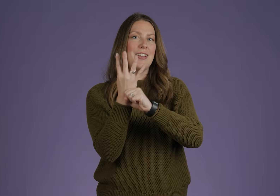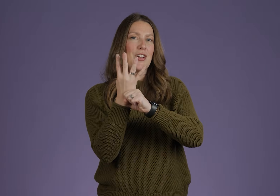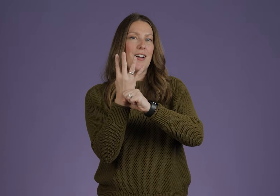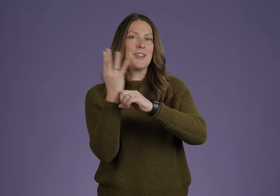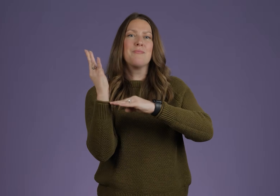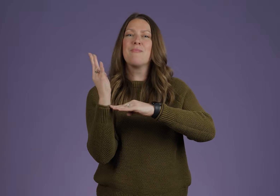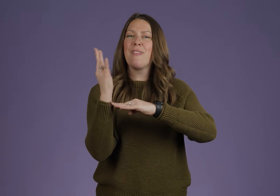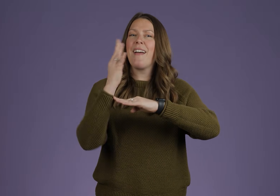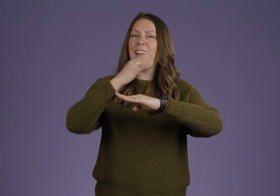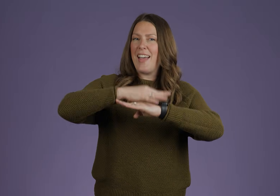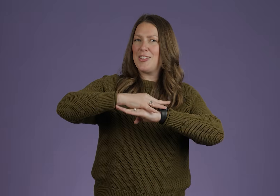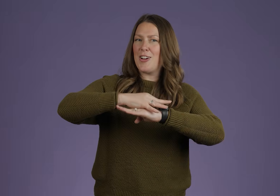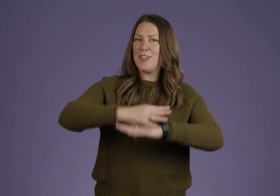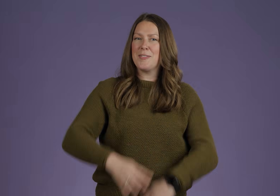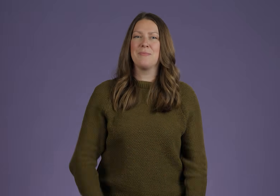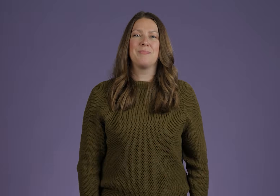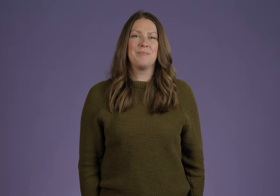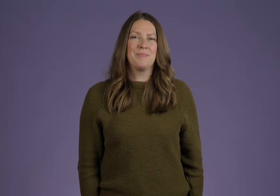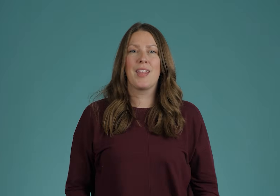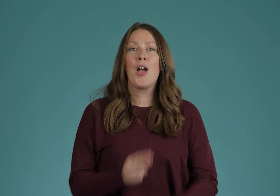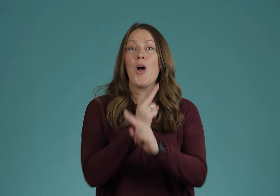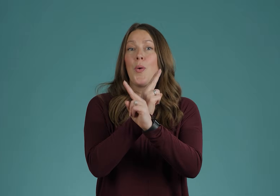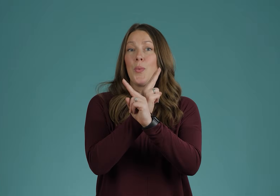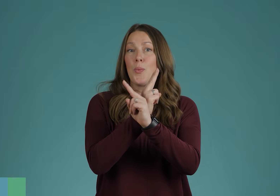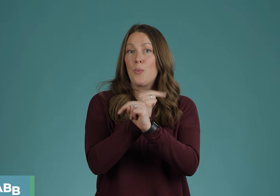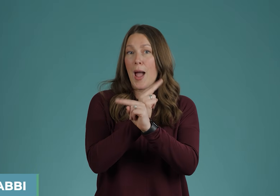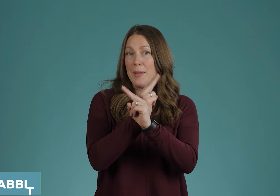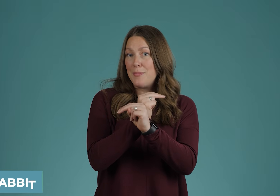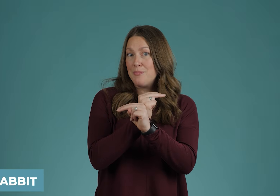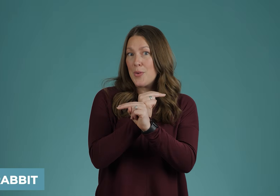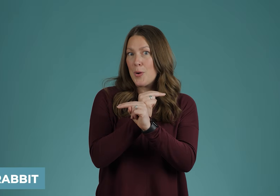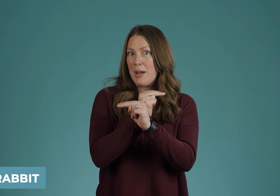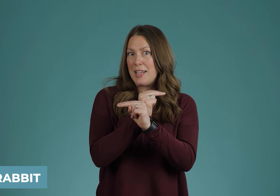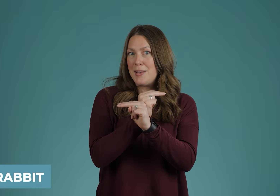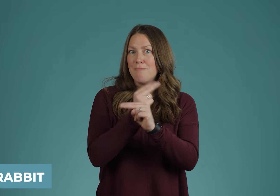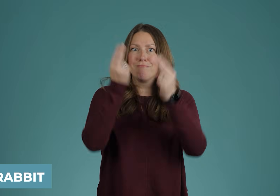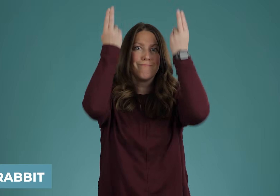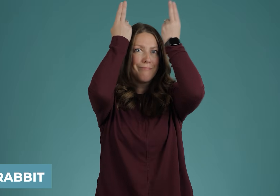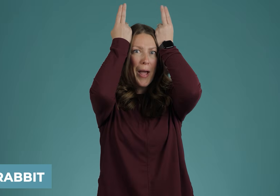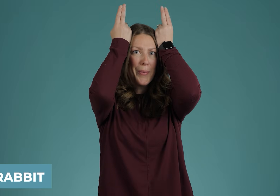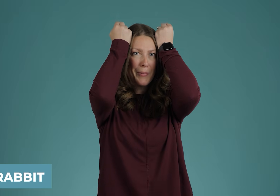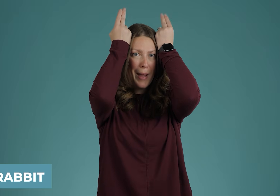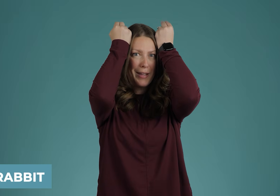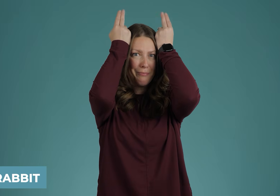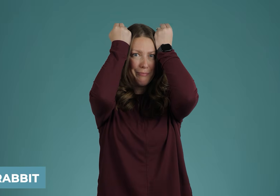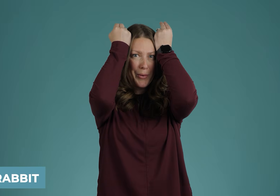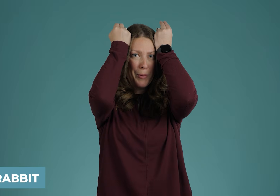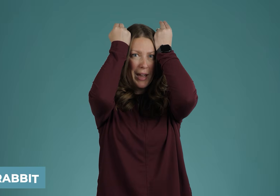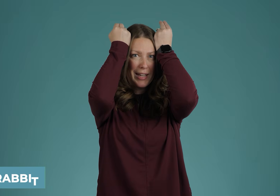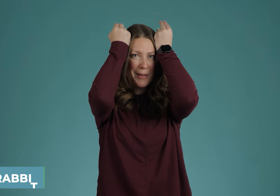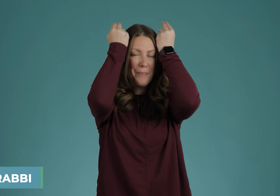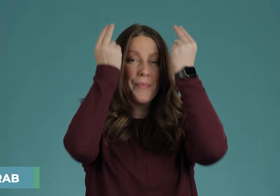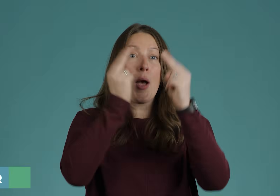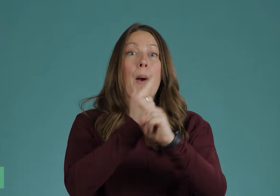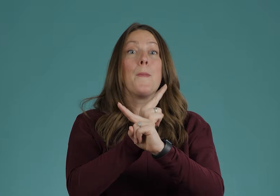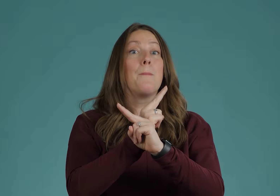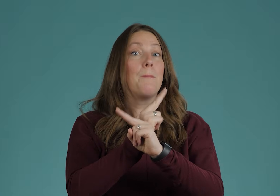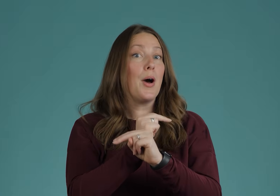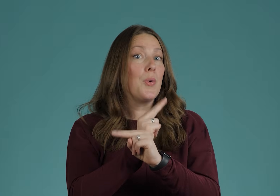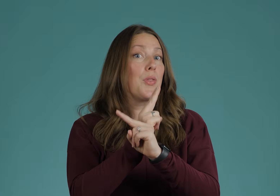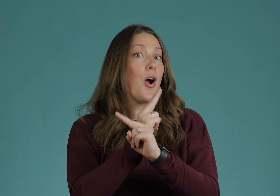Hedgehog. Hedgehog.